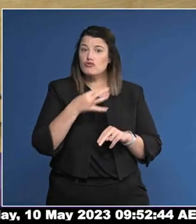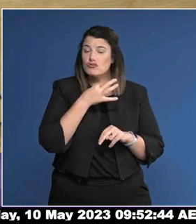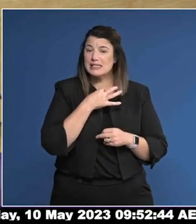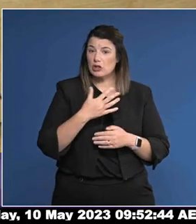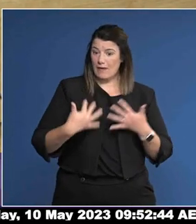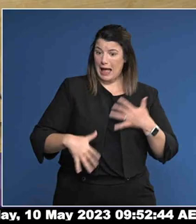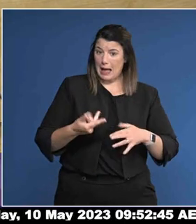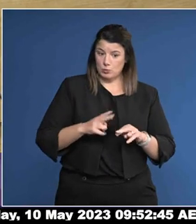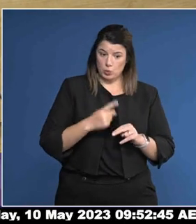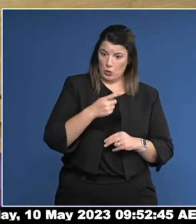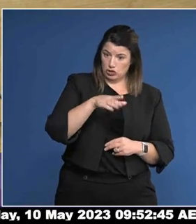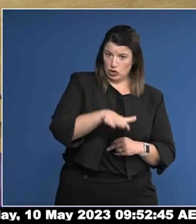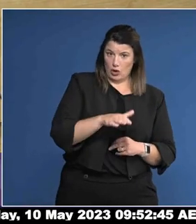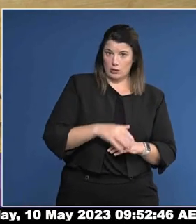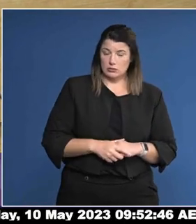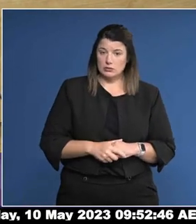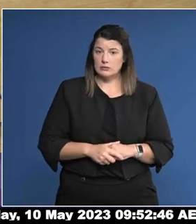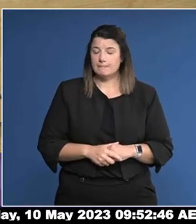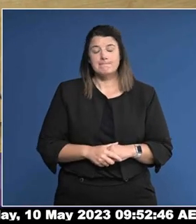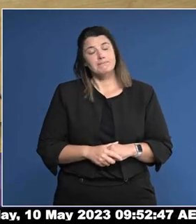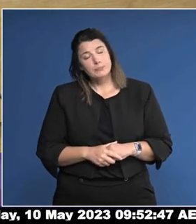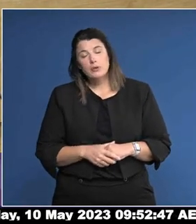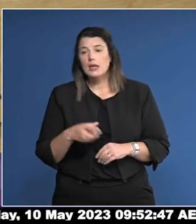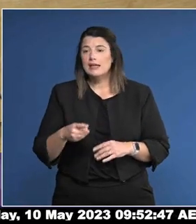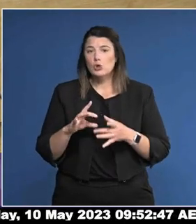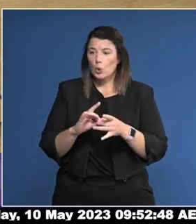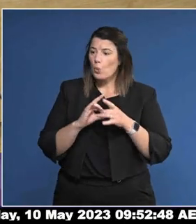What it allows for is a coordination of information from a number of